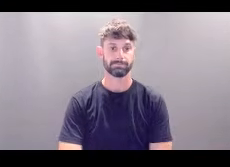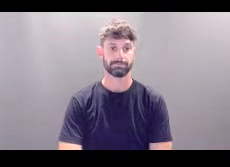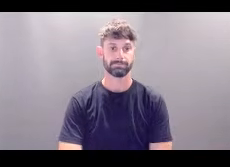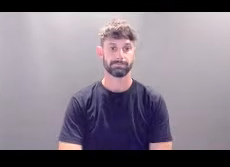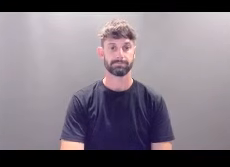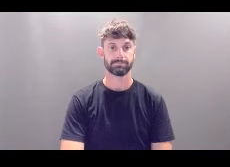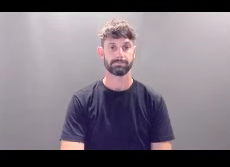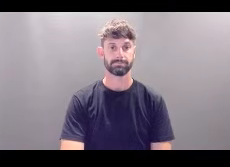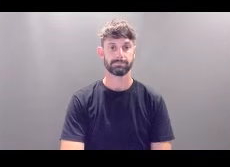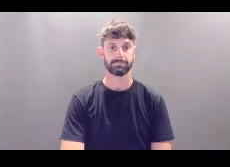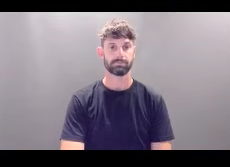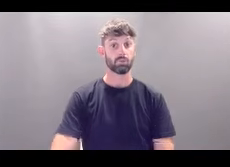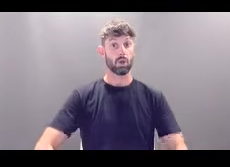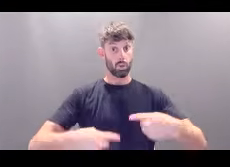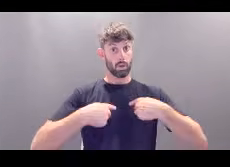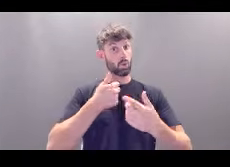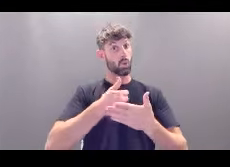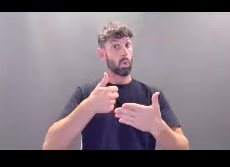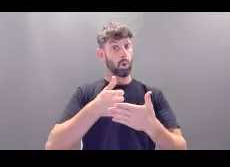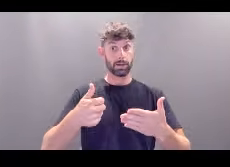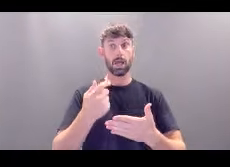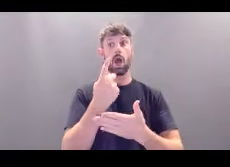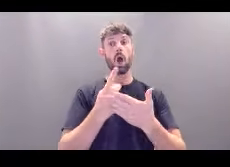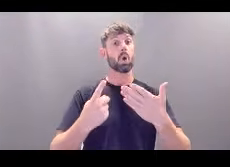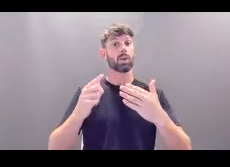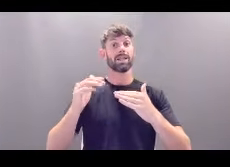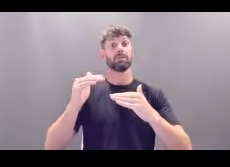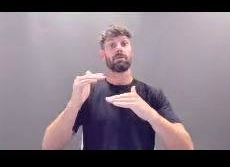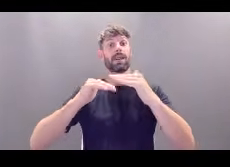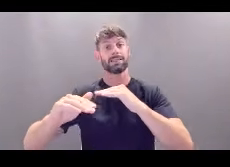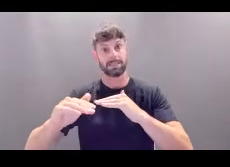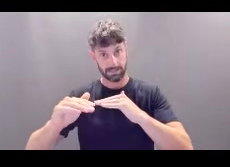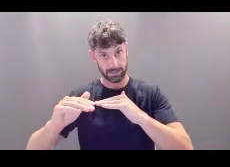We generally only replace items the participant got through the NDIS.